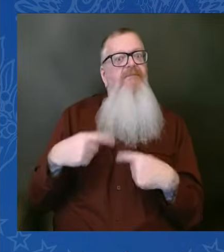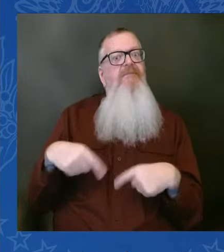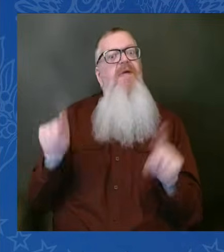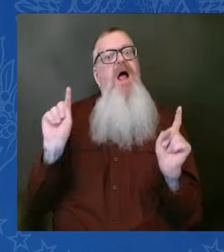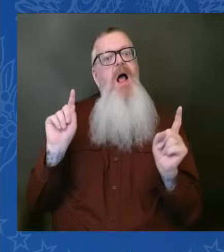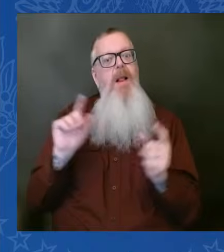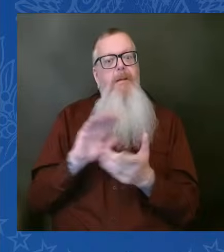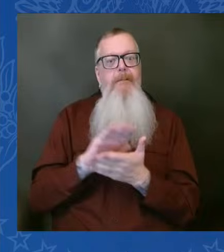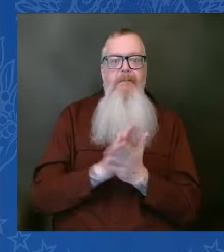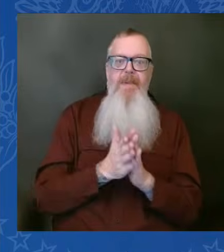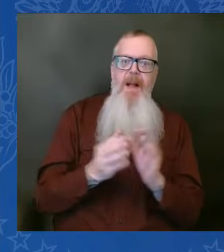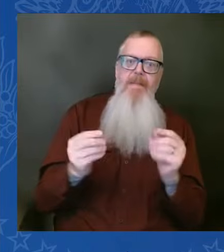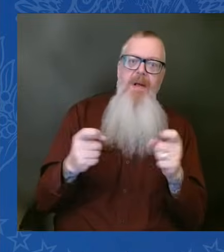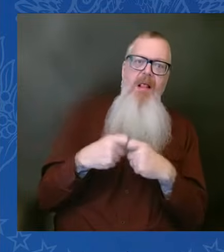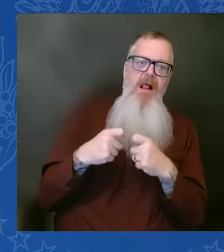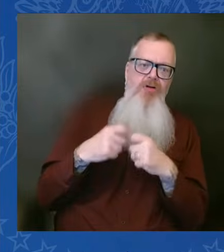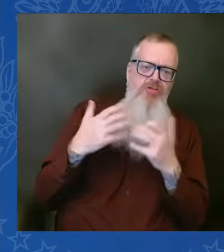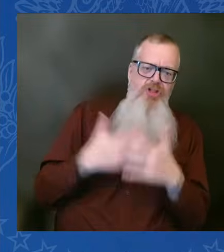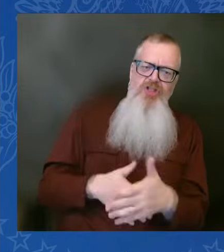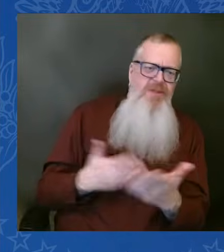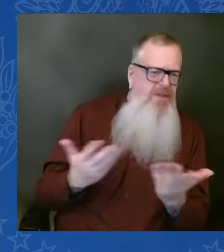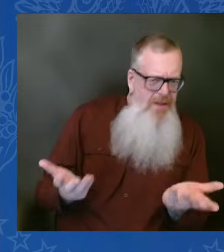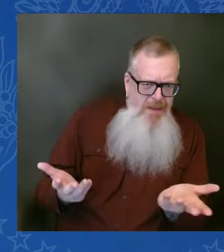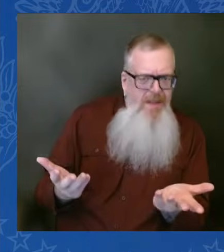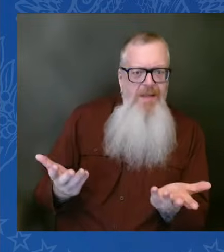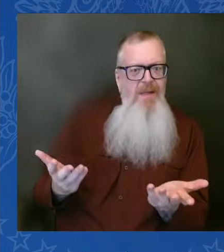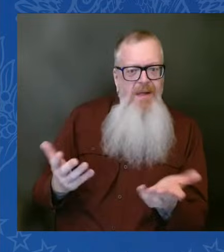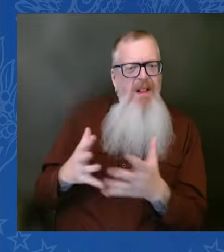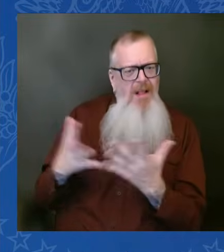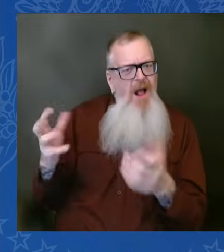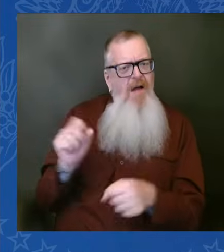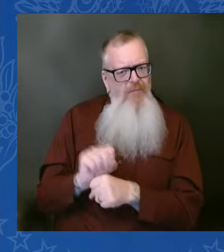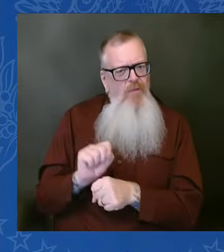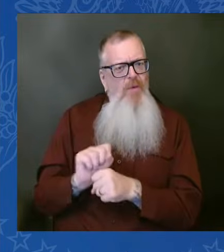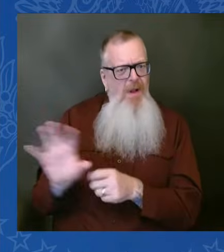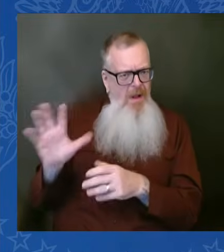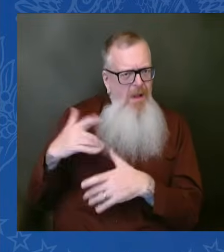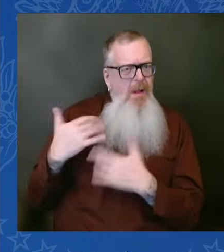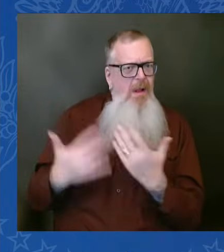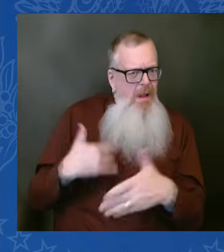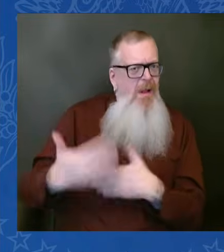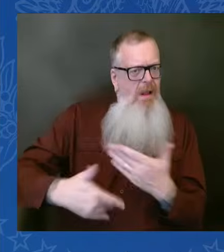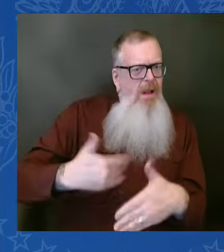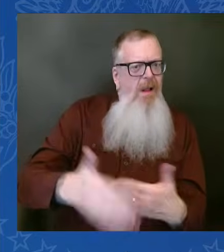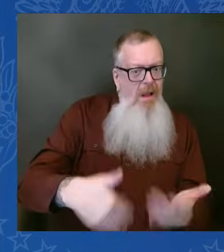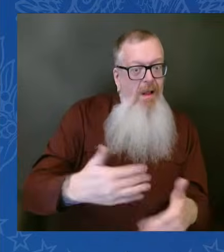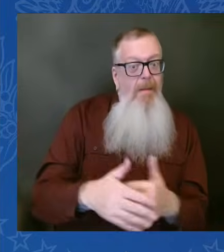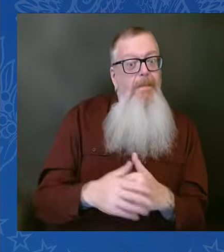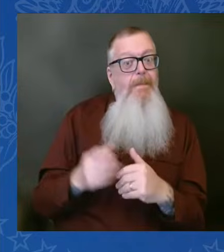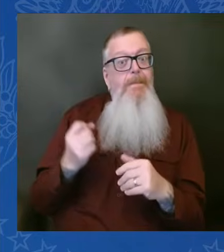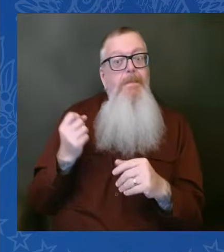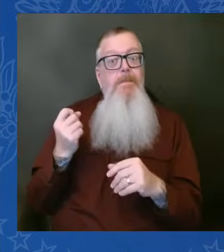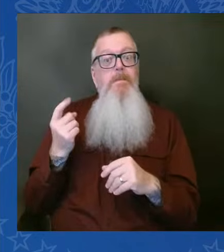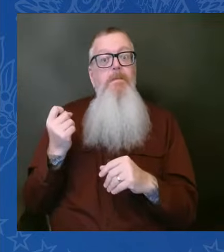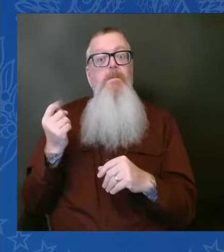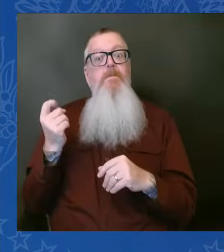Look, the CHIPS investments are creating over 125,000 jobs so far. Many of those jobs are paying over 100 grand a year,